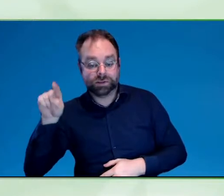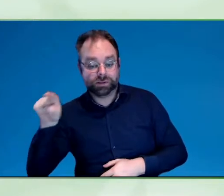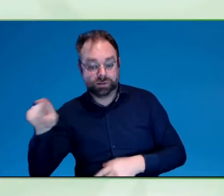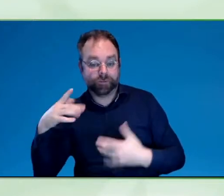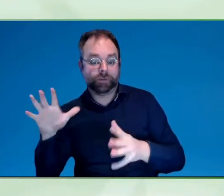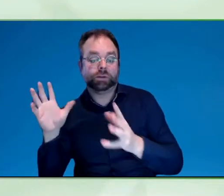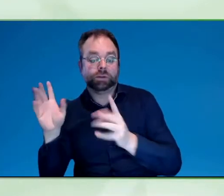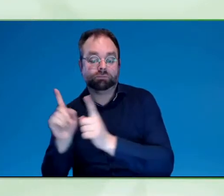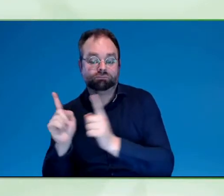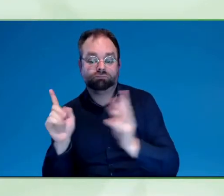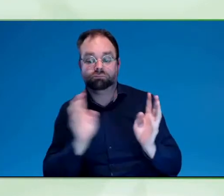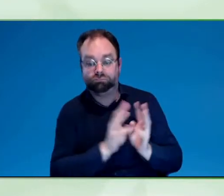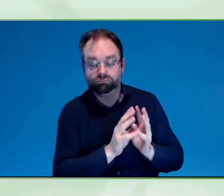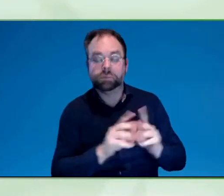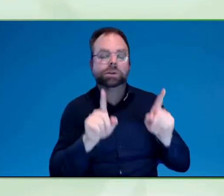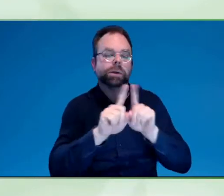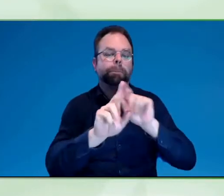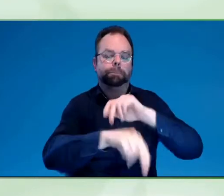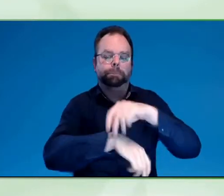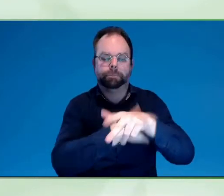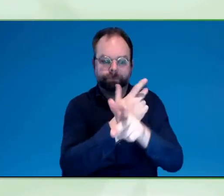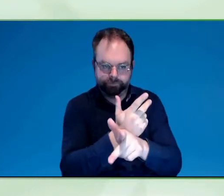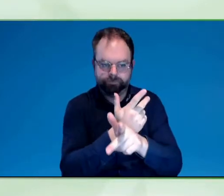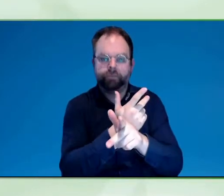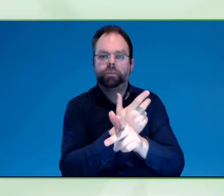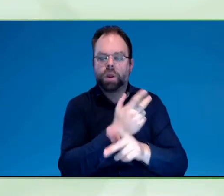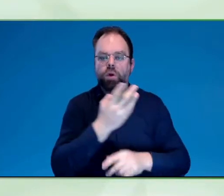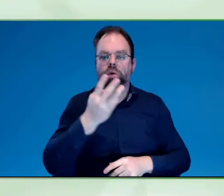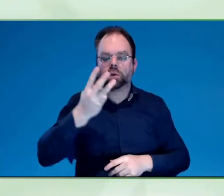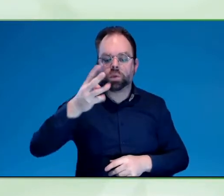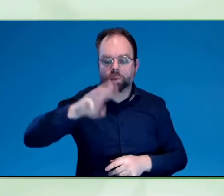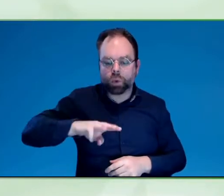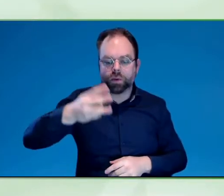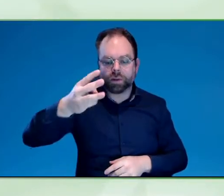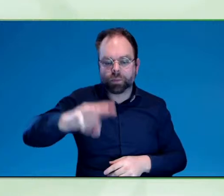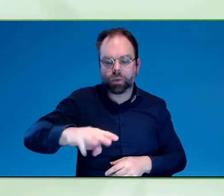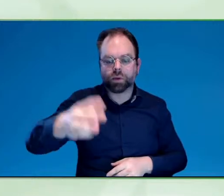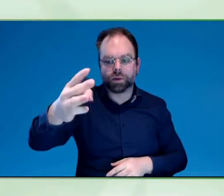The three areas we are starting to do our work in and starting to think through how